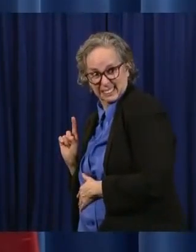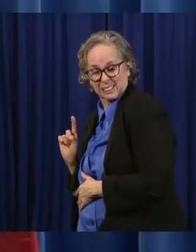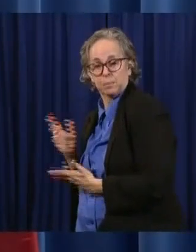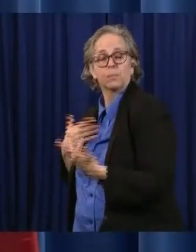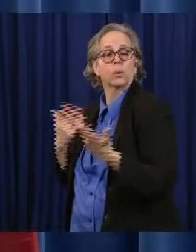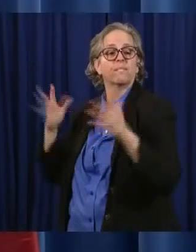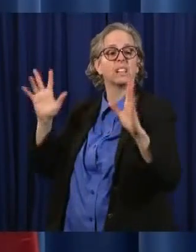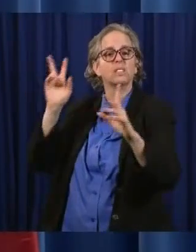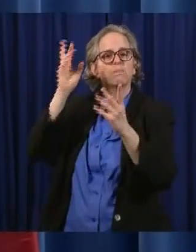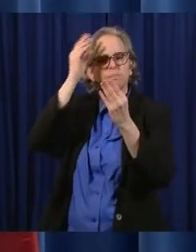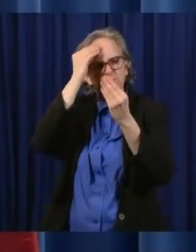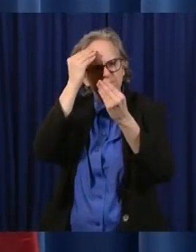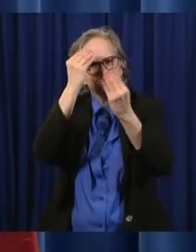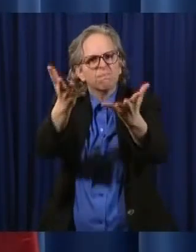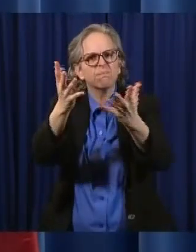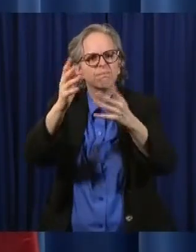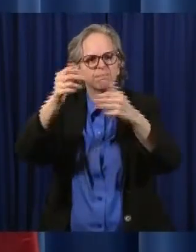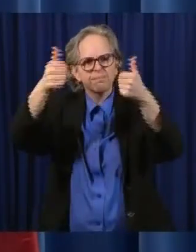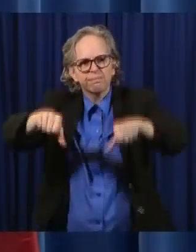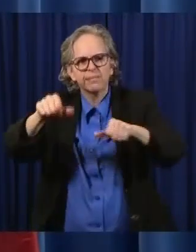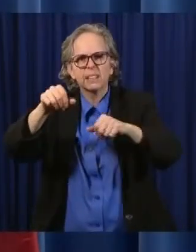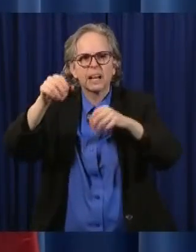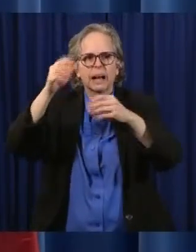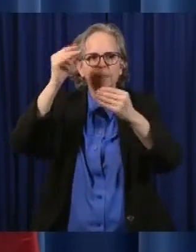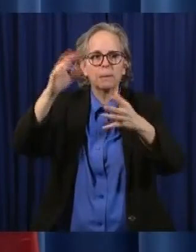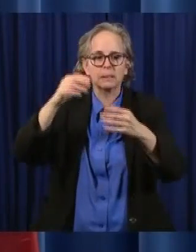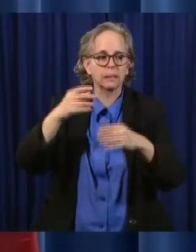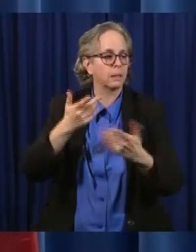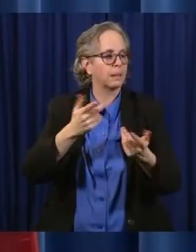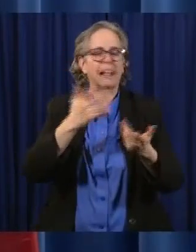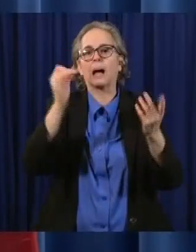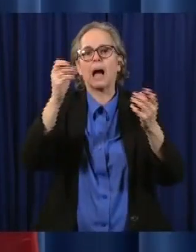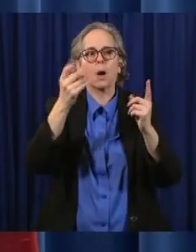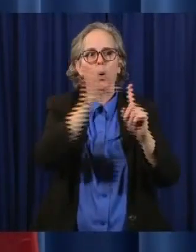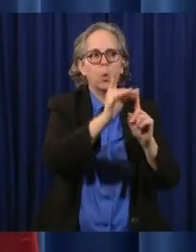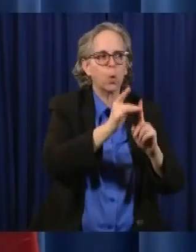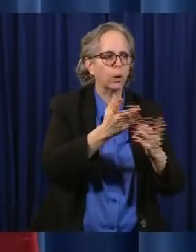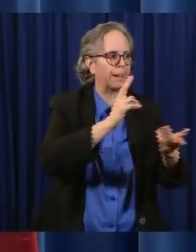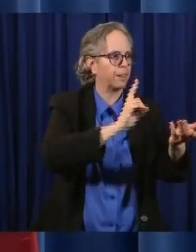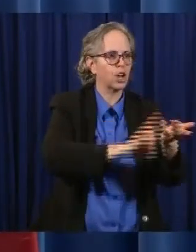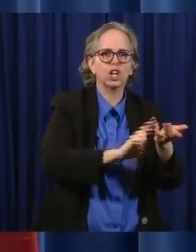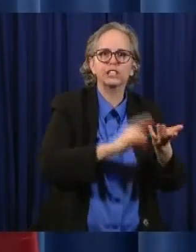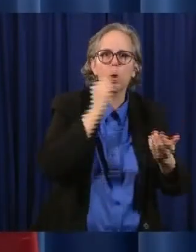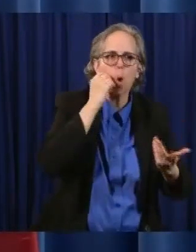WE ARE BALANCING THE DESIRE TO BE AS TRANSPARENT AS THE LAW ALLOWS US TO DO IT WITH THE